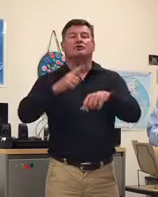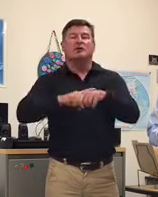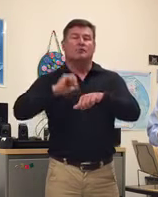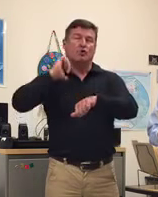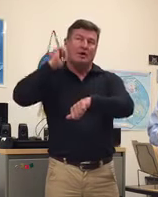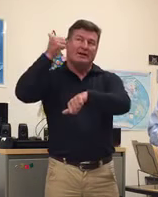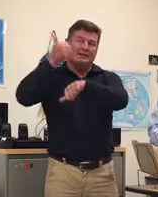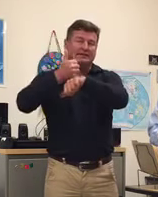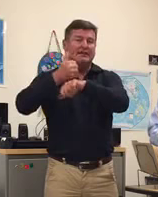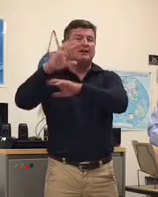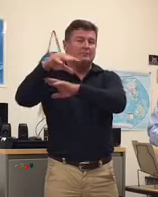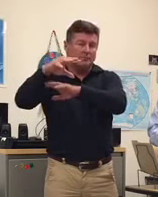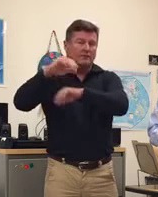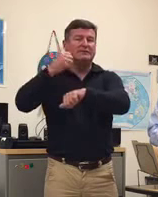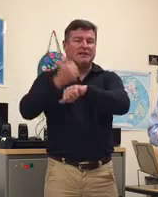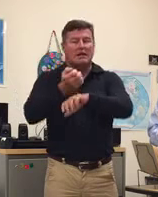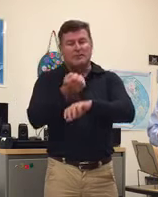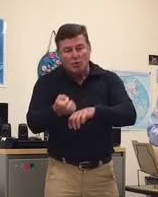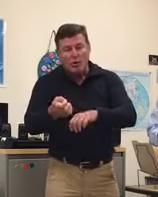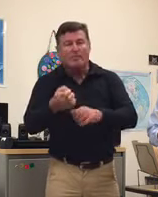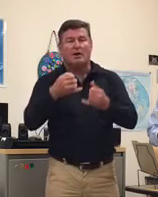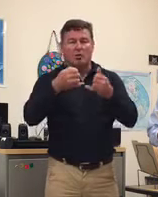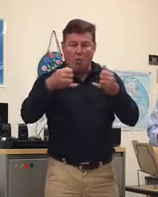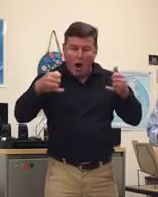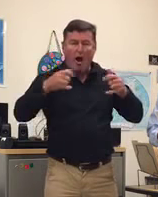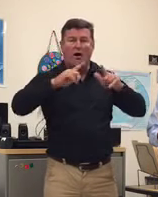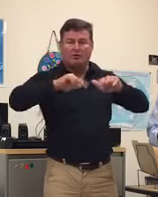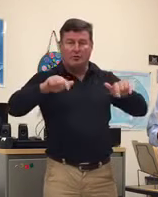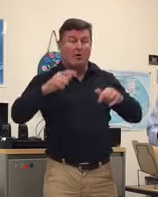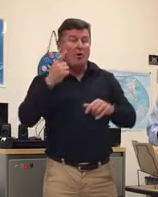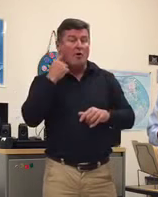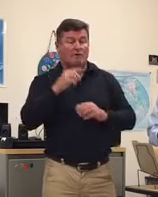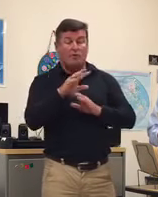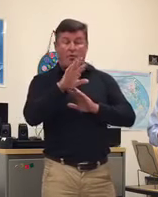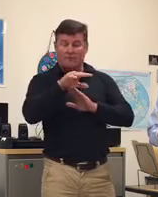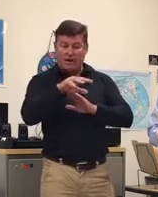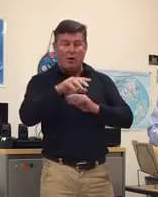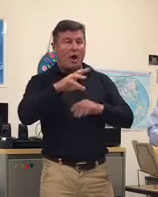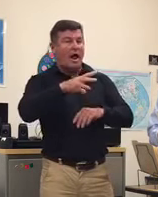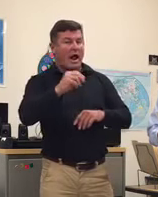for how soon all the equipment and wiring must be installed so that there can be video